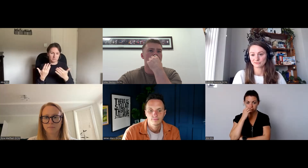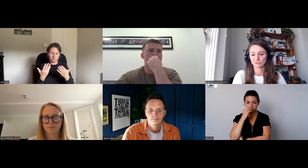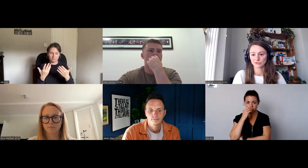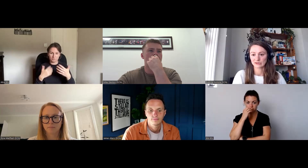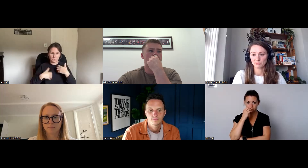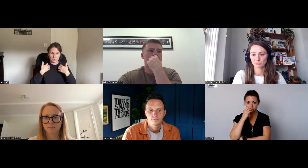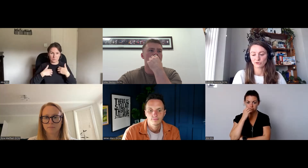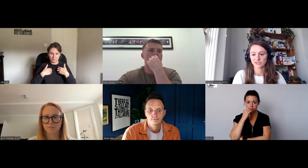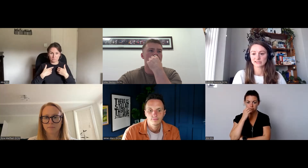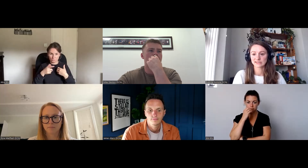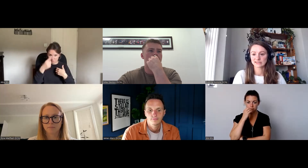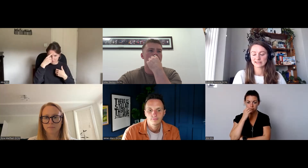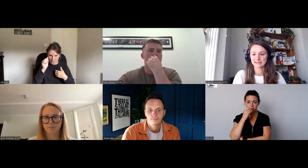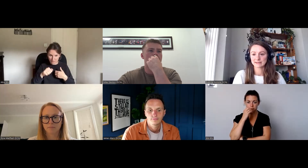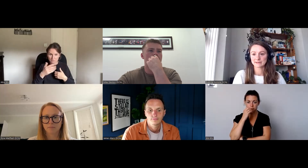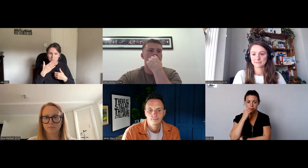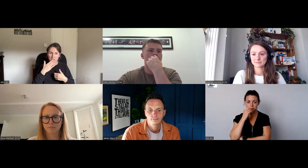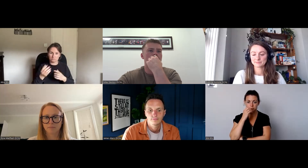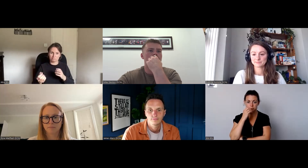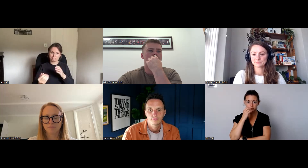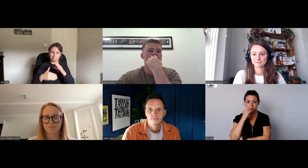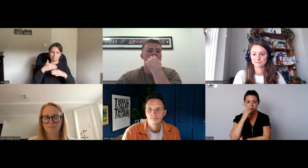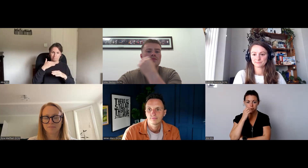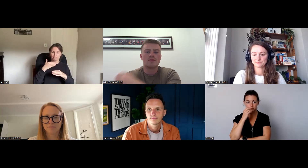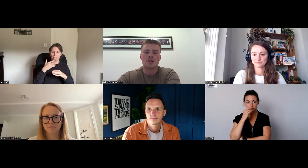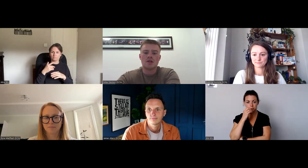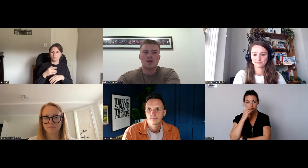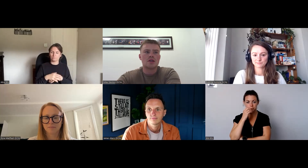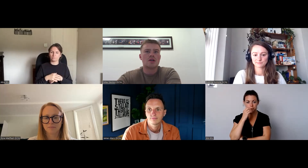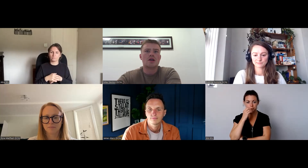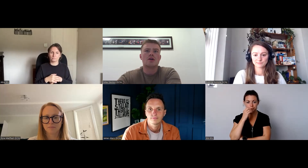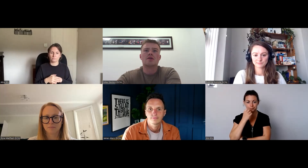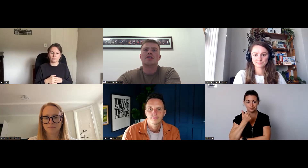We would love to hear about the project.